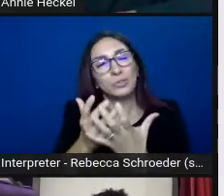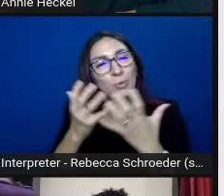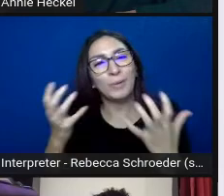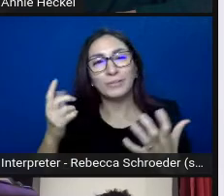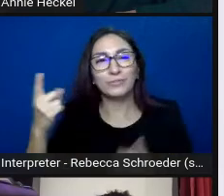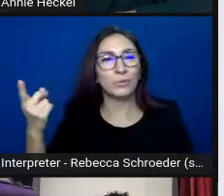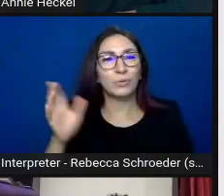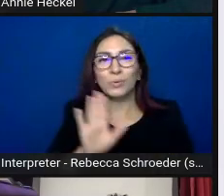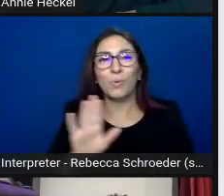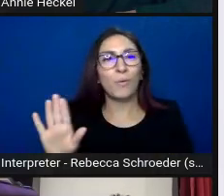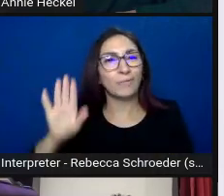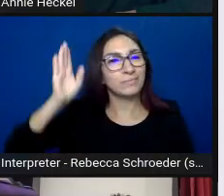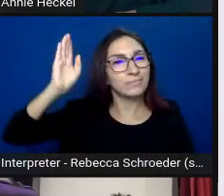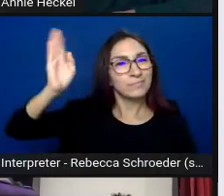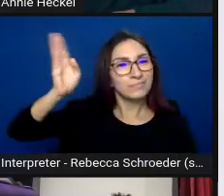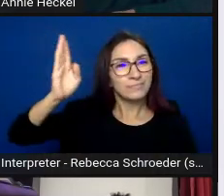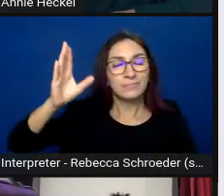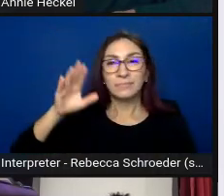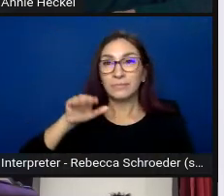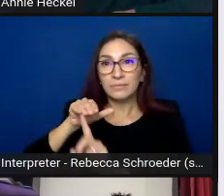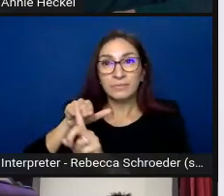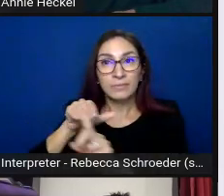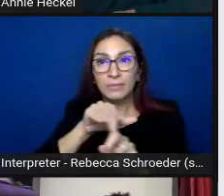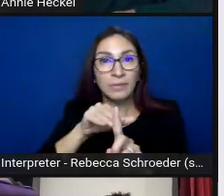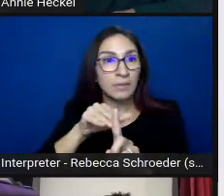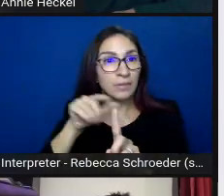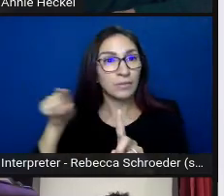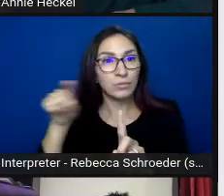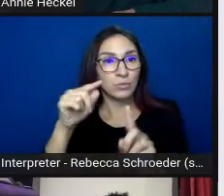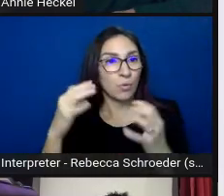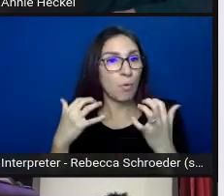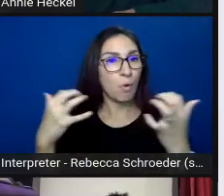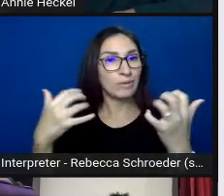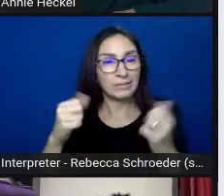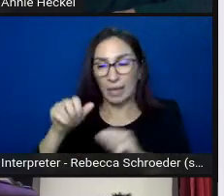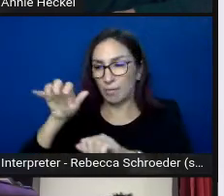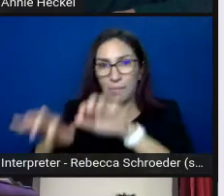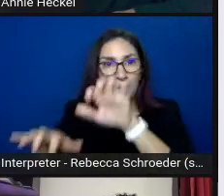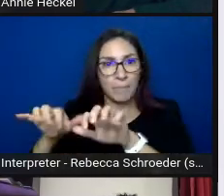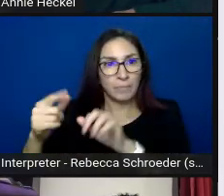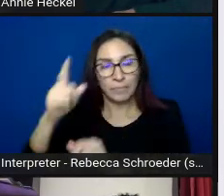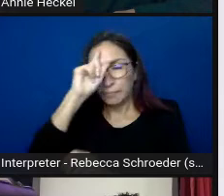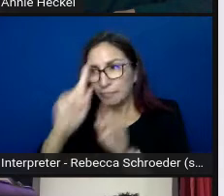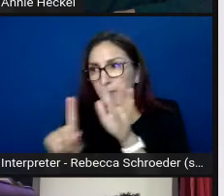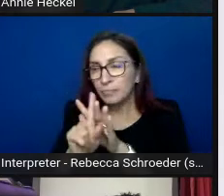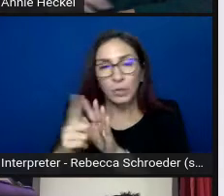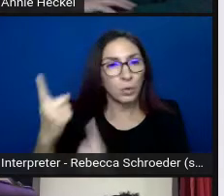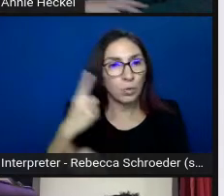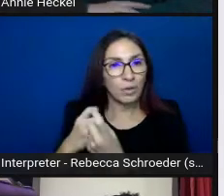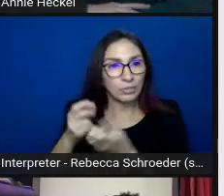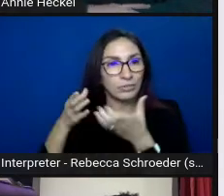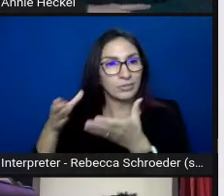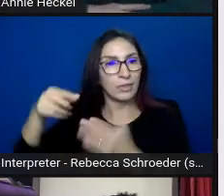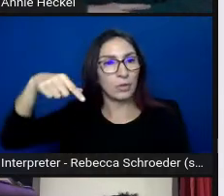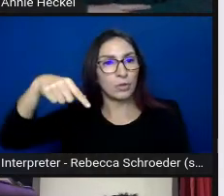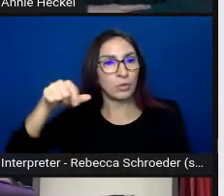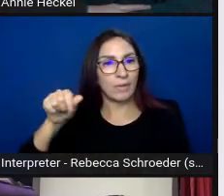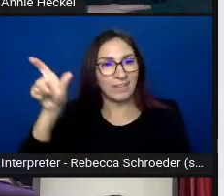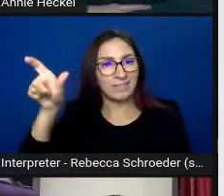As a reminder, you can enter your questions in the Slido Q&A tab. We do have a few questions that have come in.